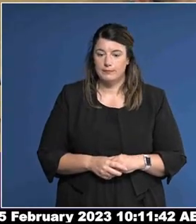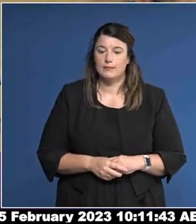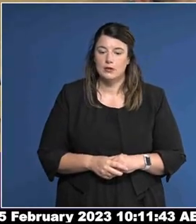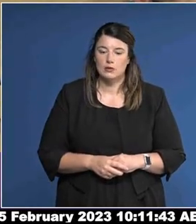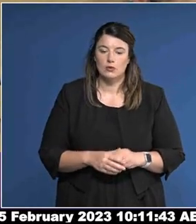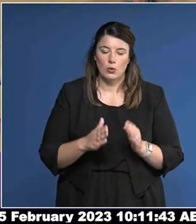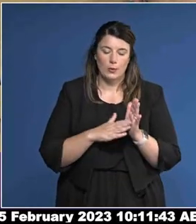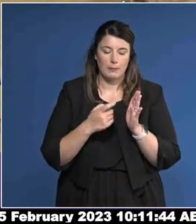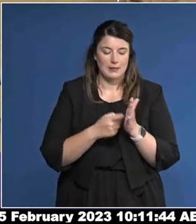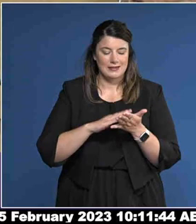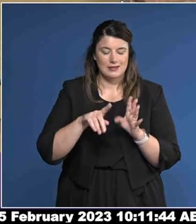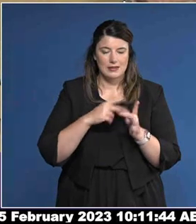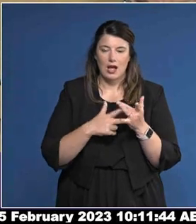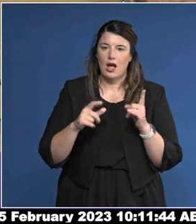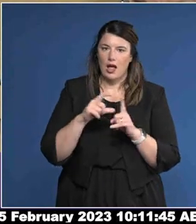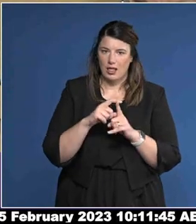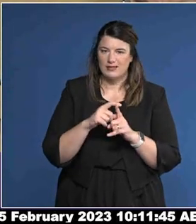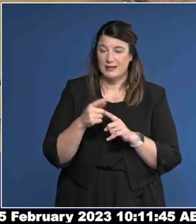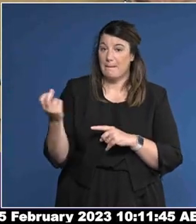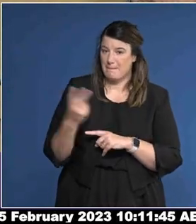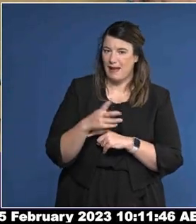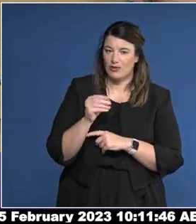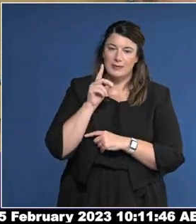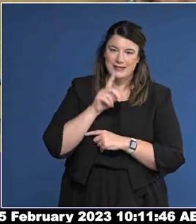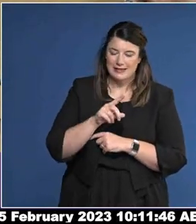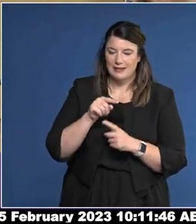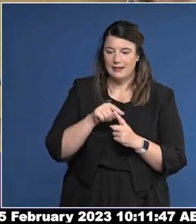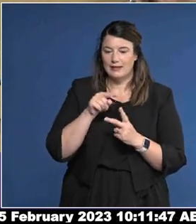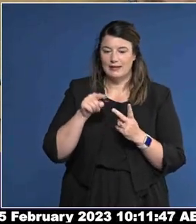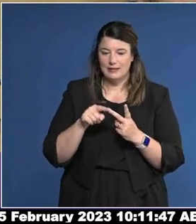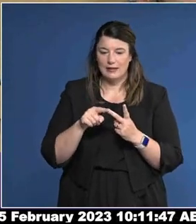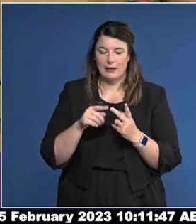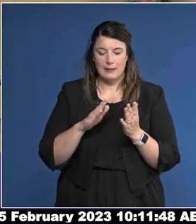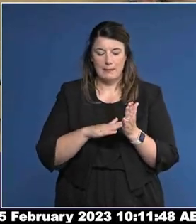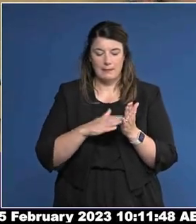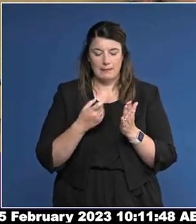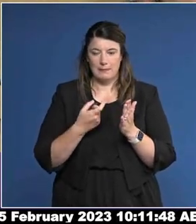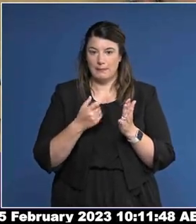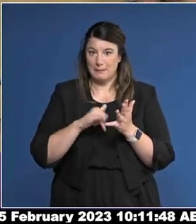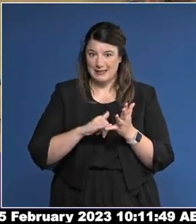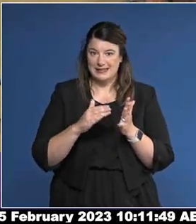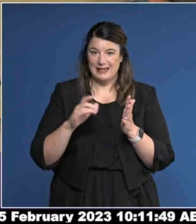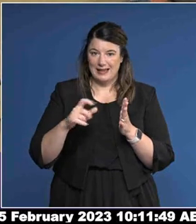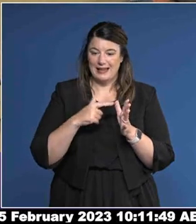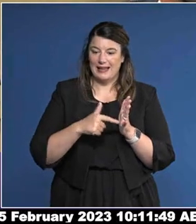Thank you. Ms Cattach, thank you very much for joining us. I will introduce you in a moment.